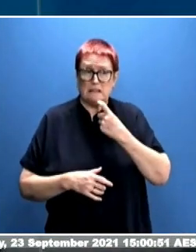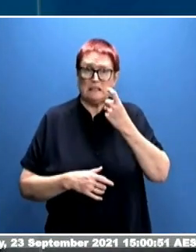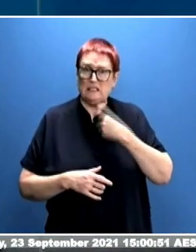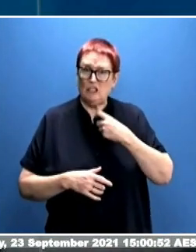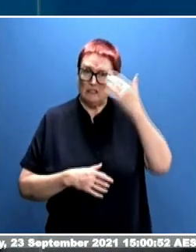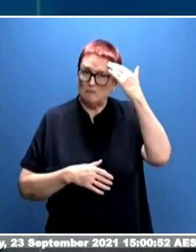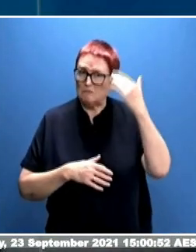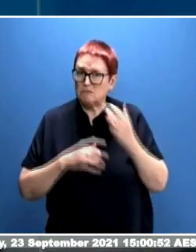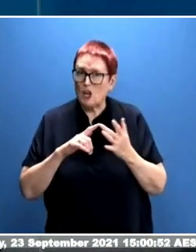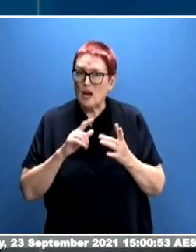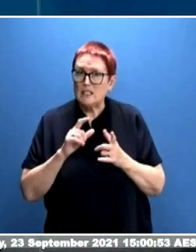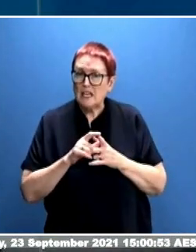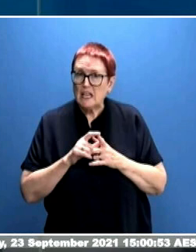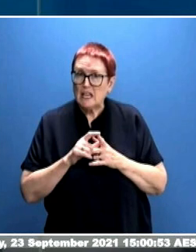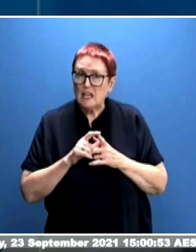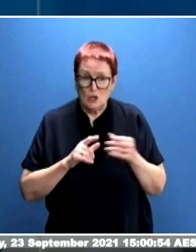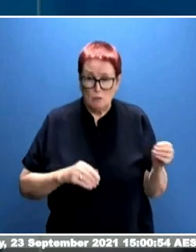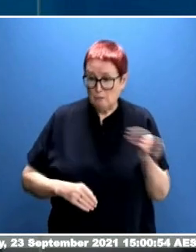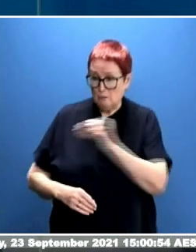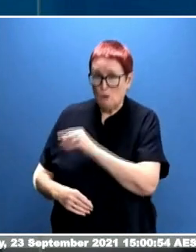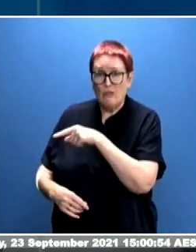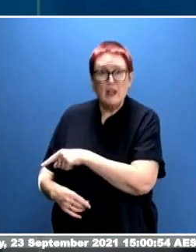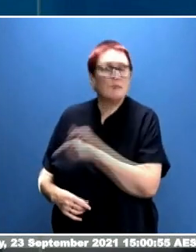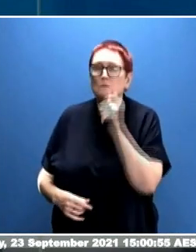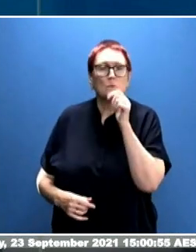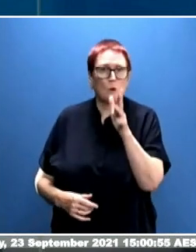or even moderate intellectual disabilities or physical disabilities.